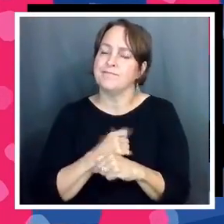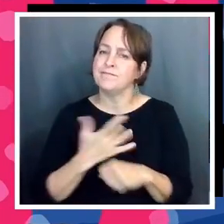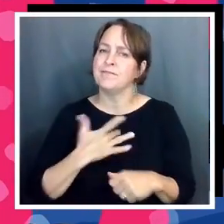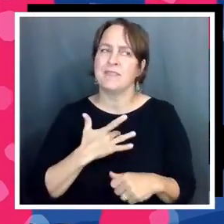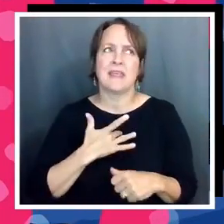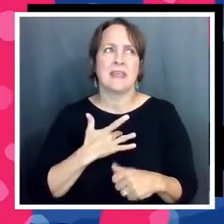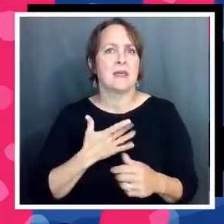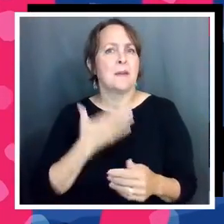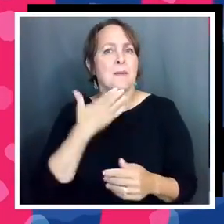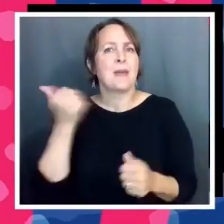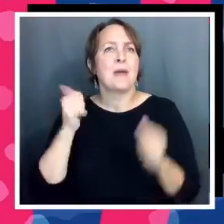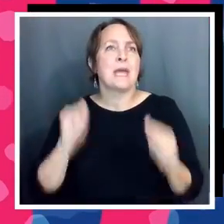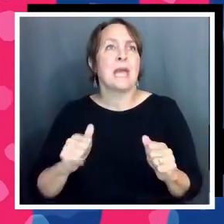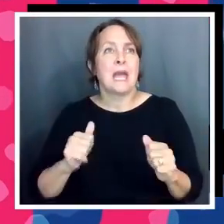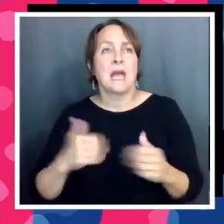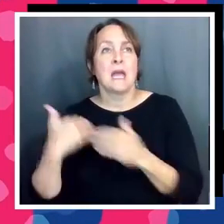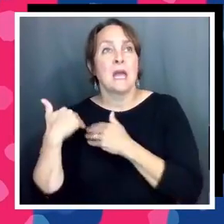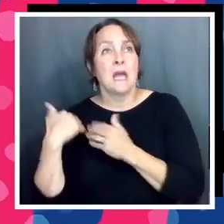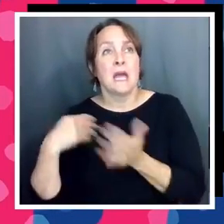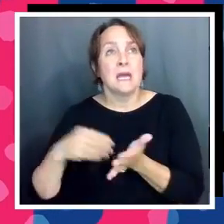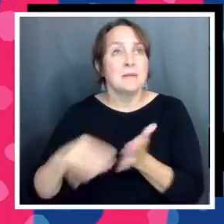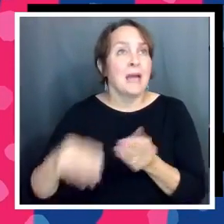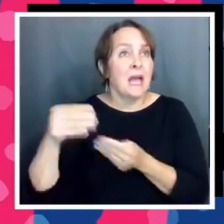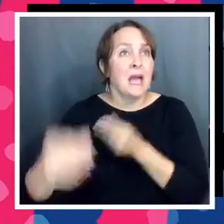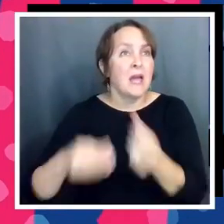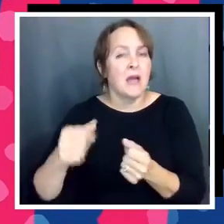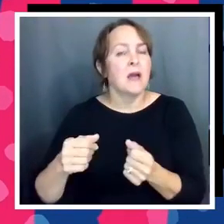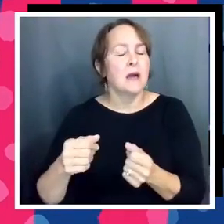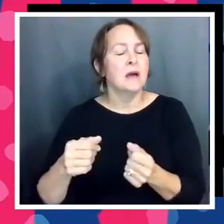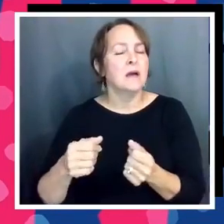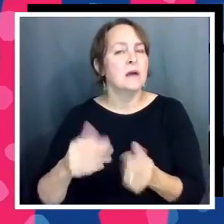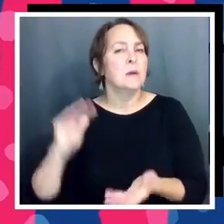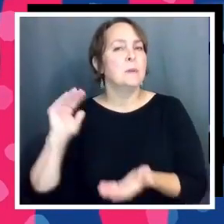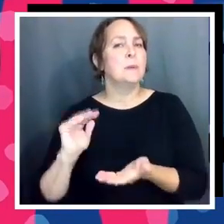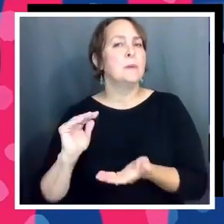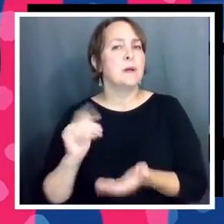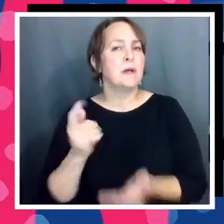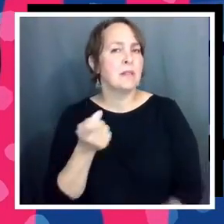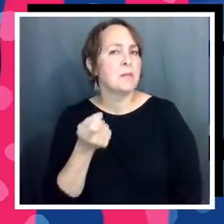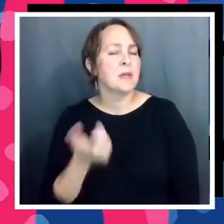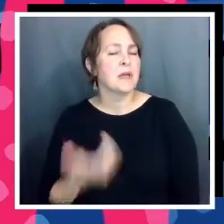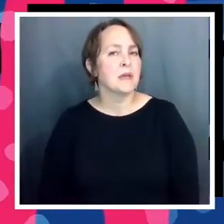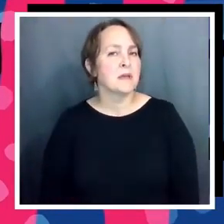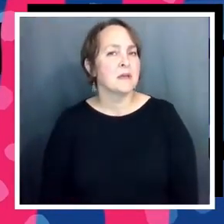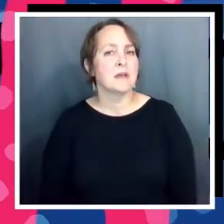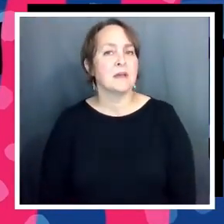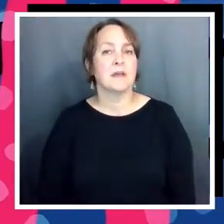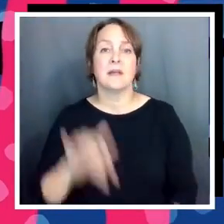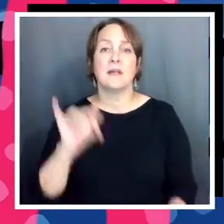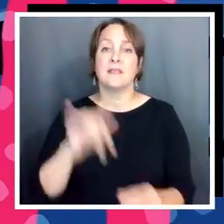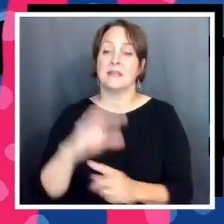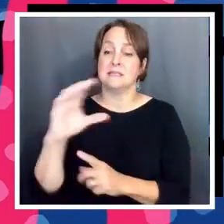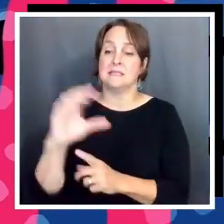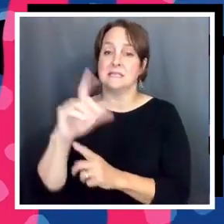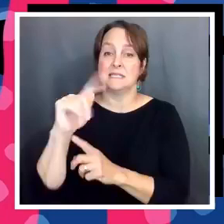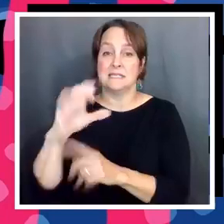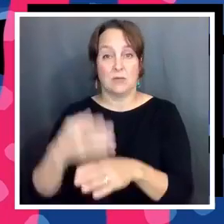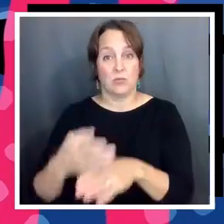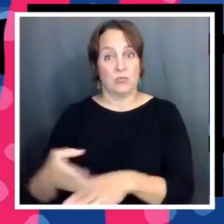MONTHLY PAYMENT.